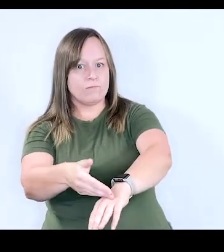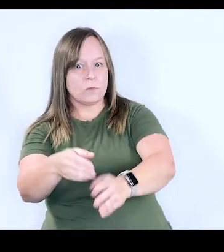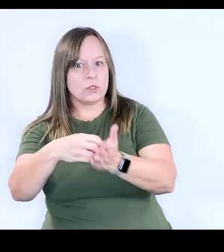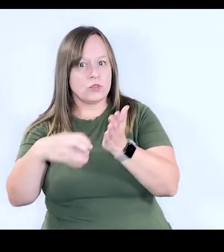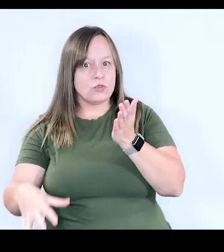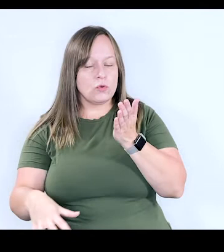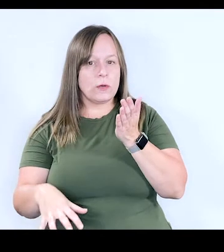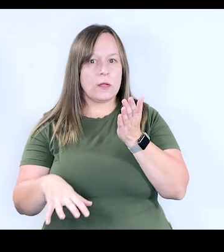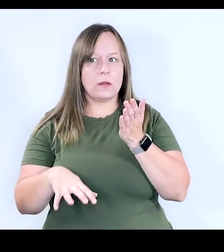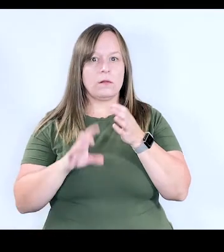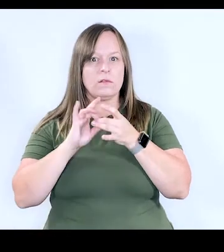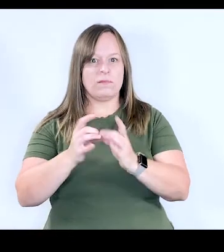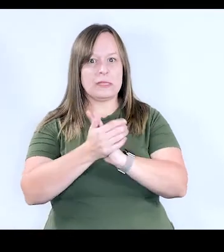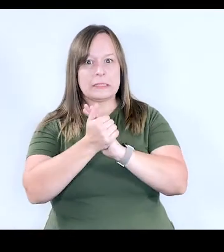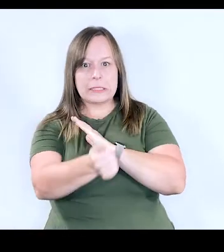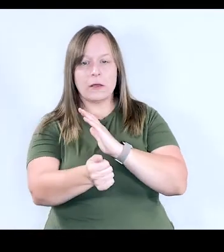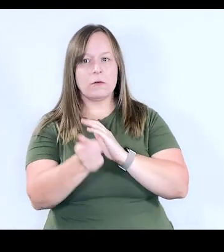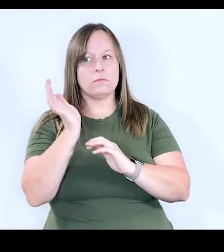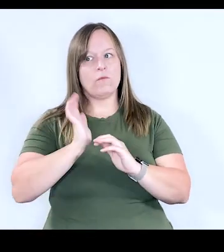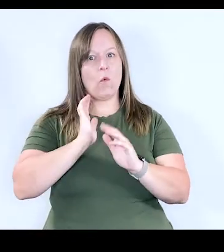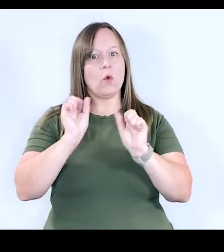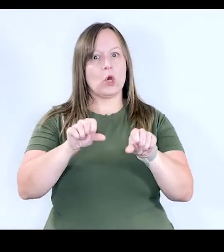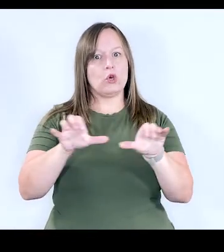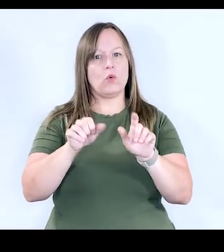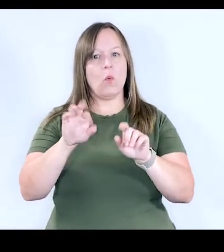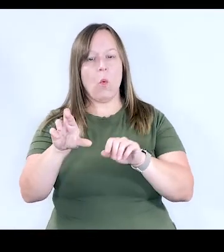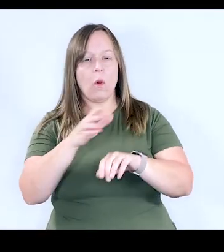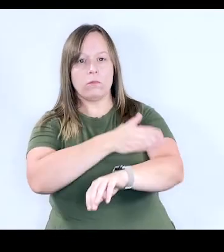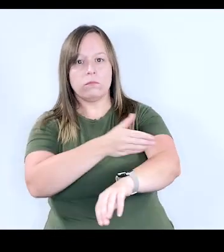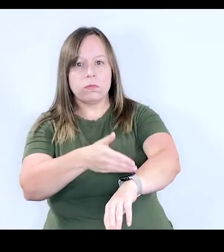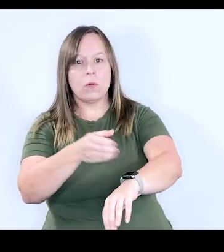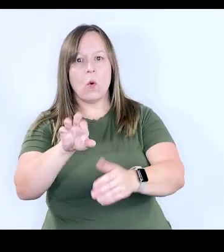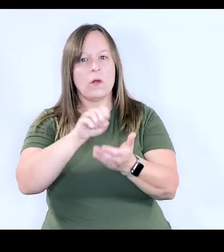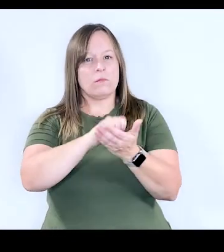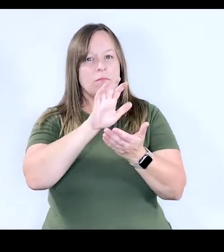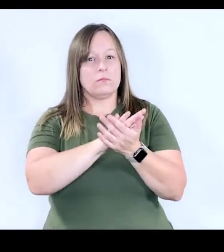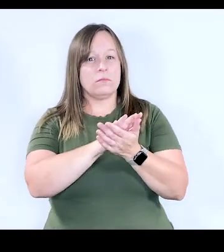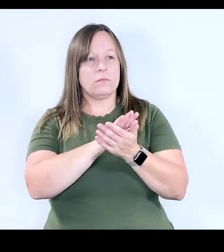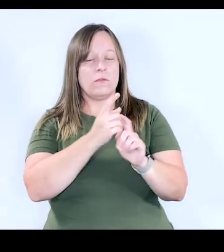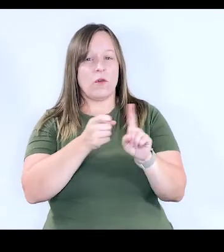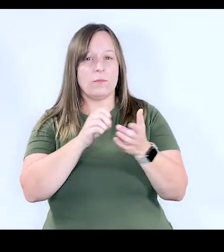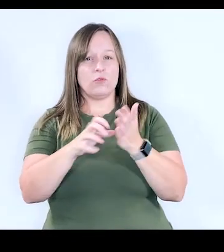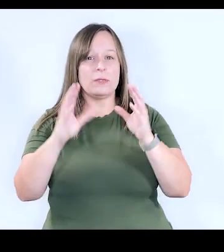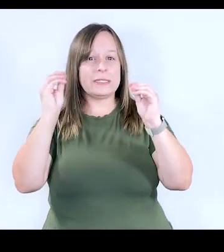seen in terms of skills, or regression that may be documented by the student's teachers